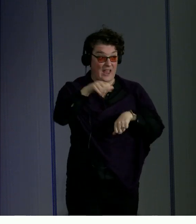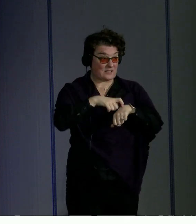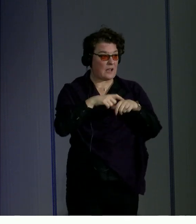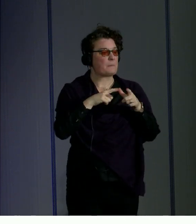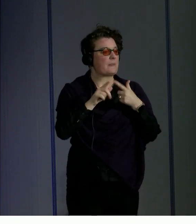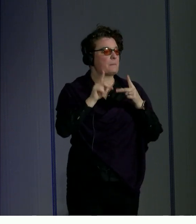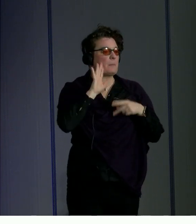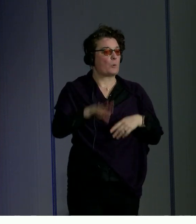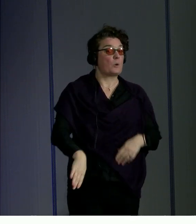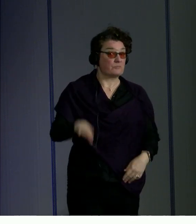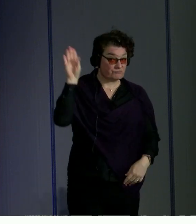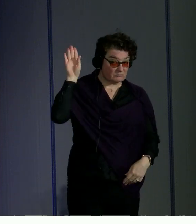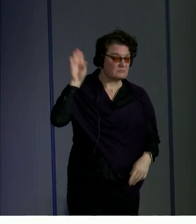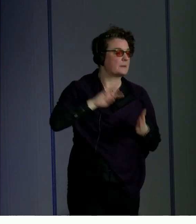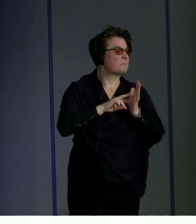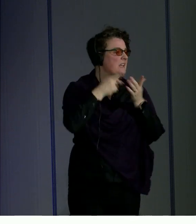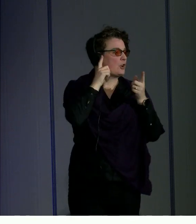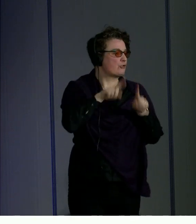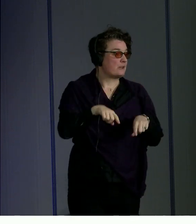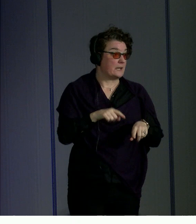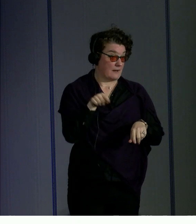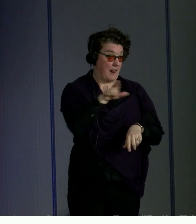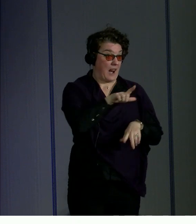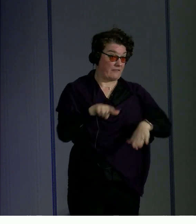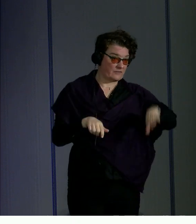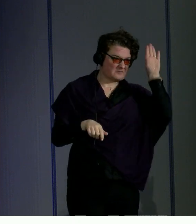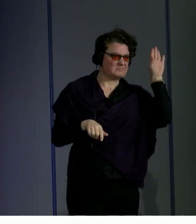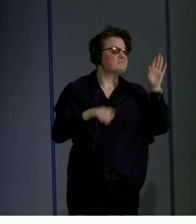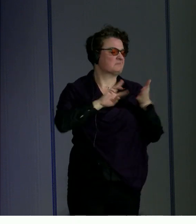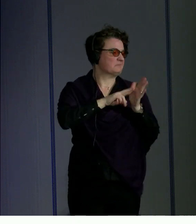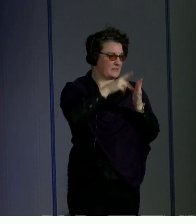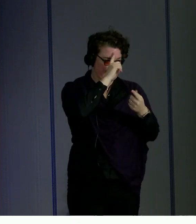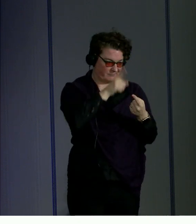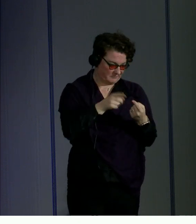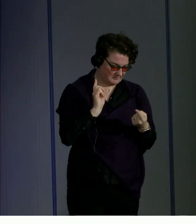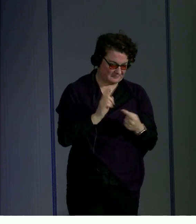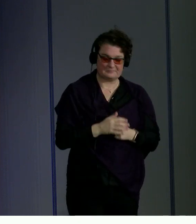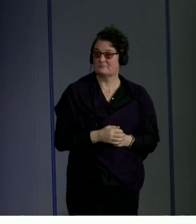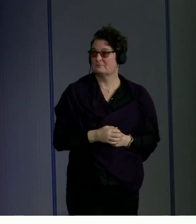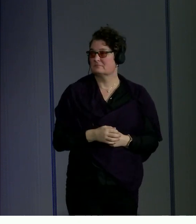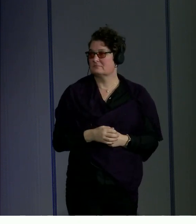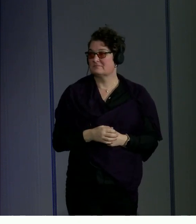right now hand to say they agreed or left hand to say they disagreed. Now, if you're like me,